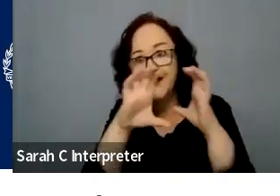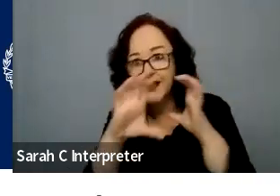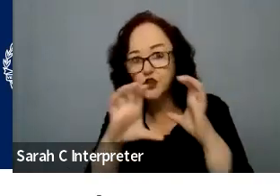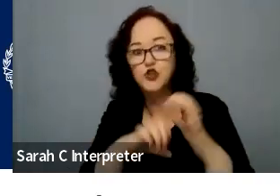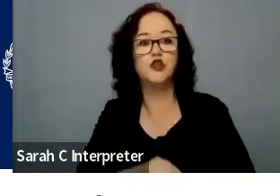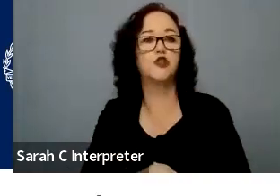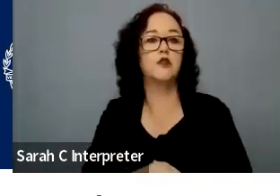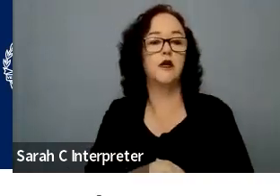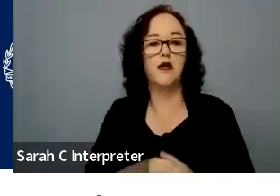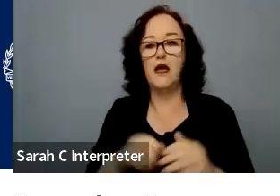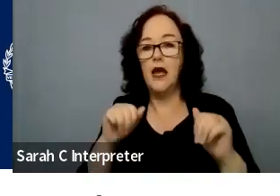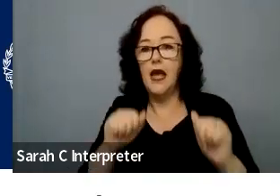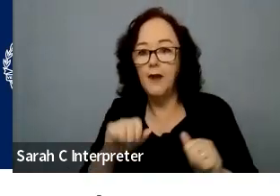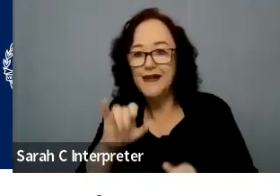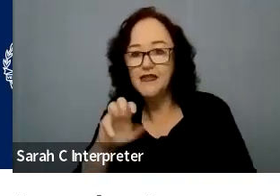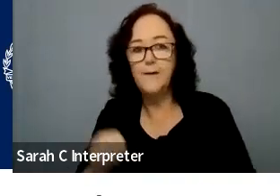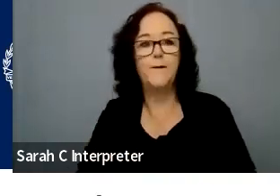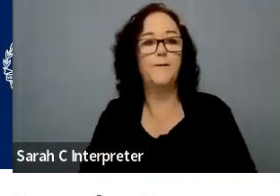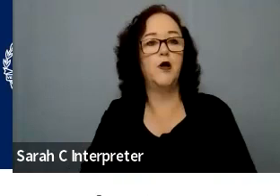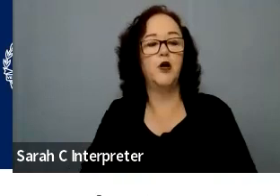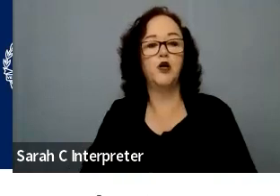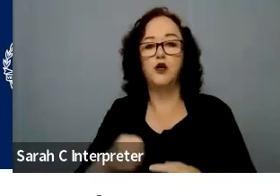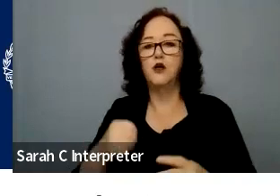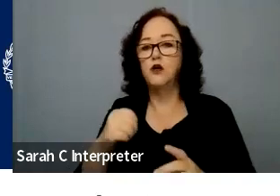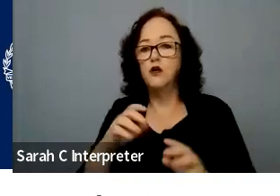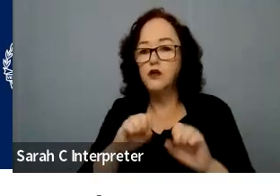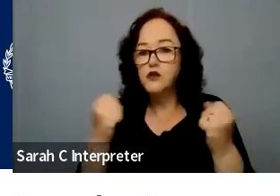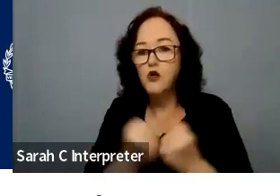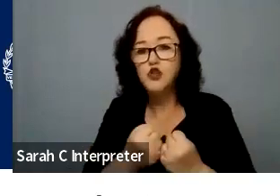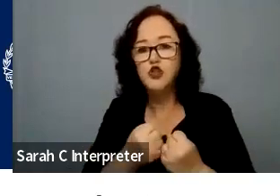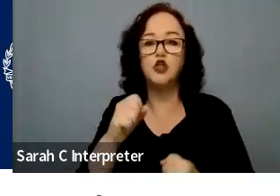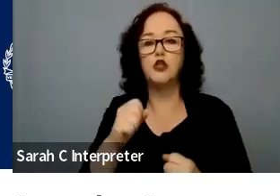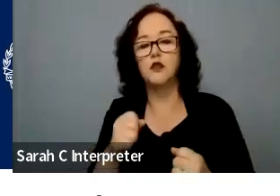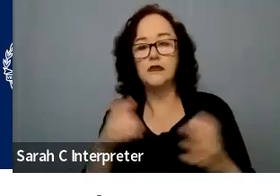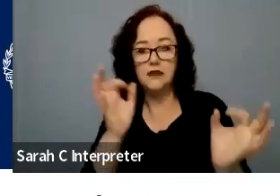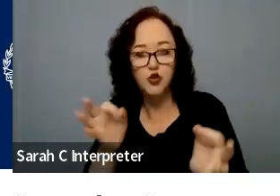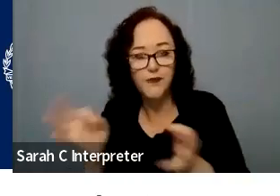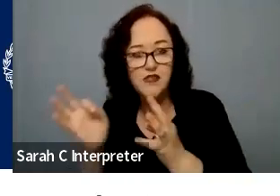social determinants of health, all related to intellectual and developmental disabilities and